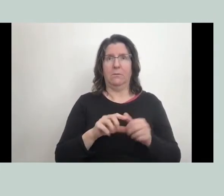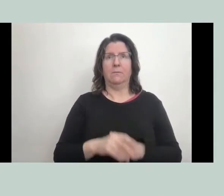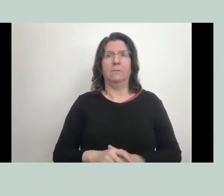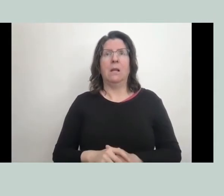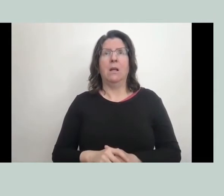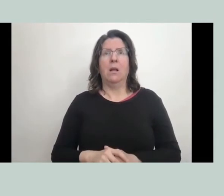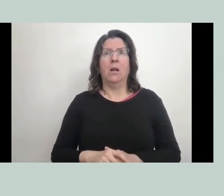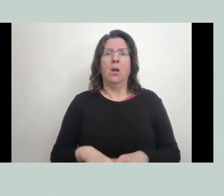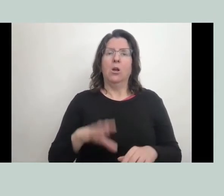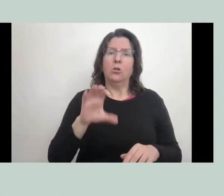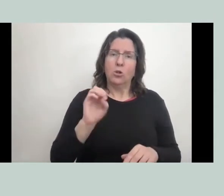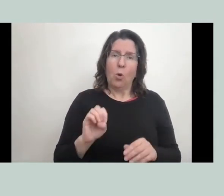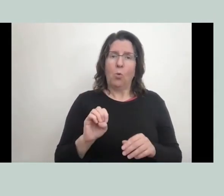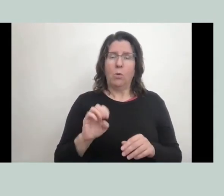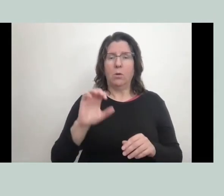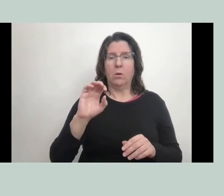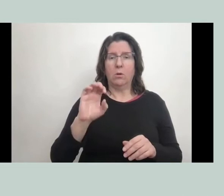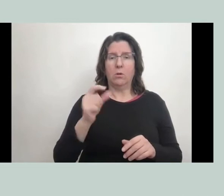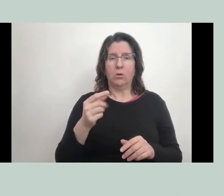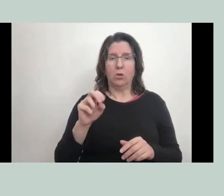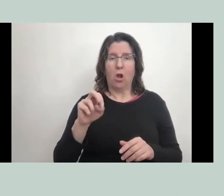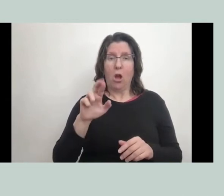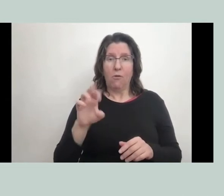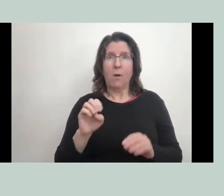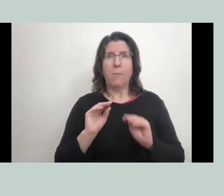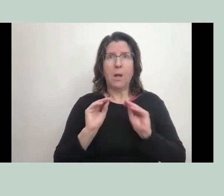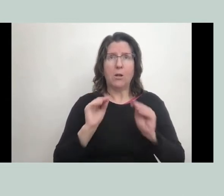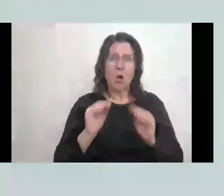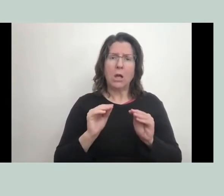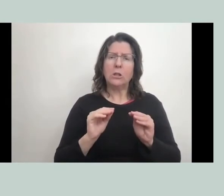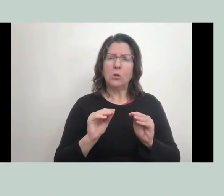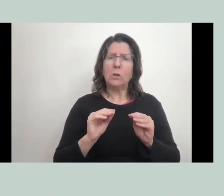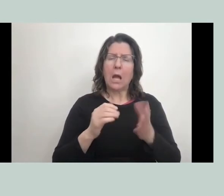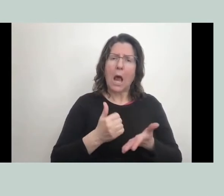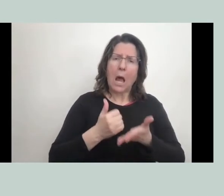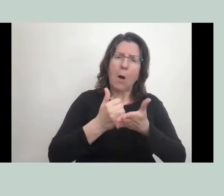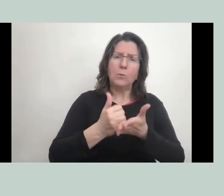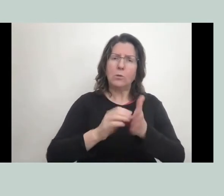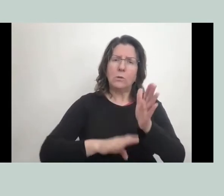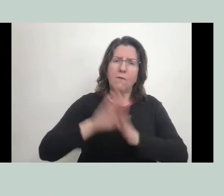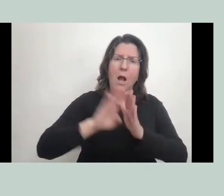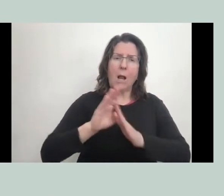There is lots to consider when teaching using genre pedagogy!